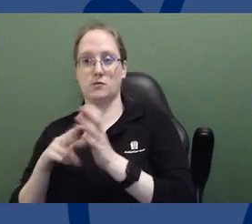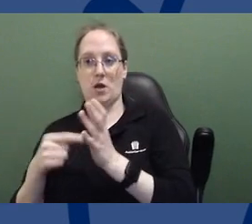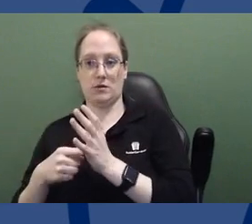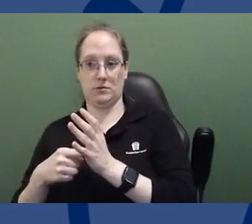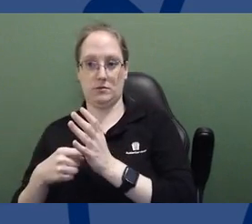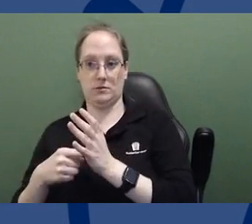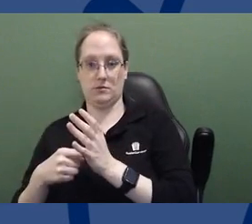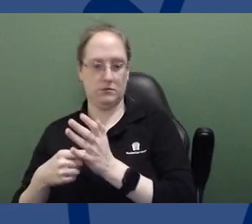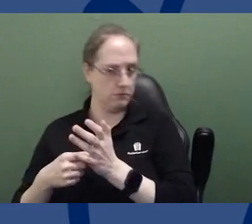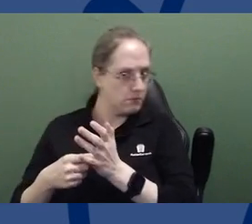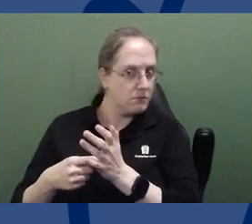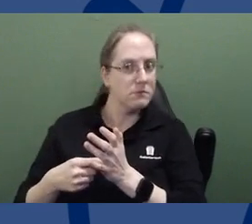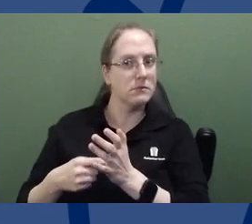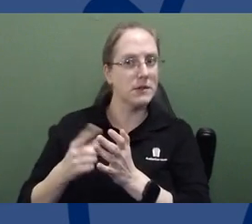maybe that's one that you can take.